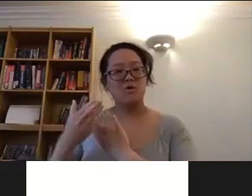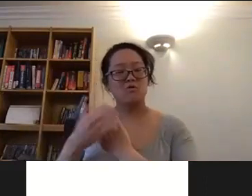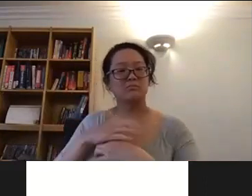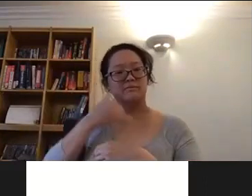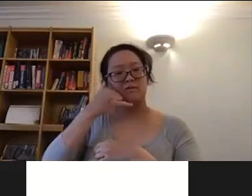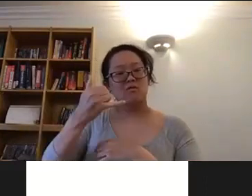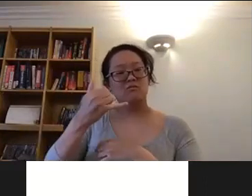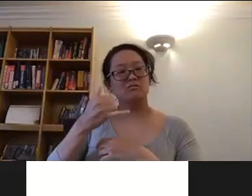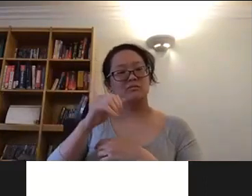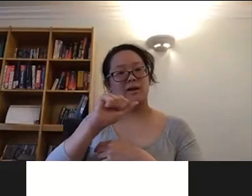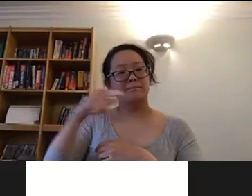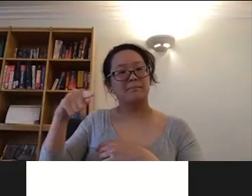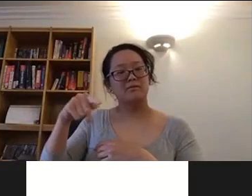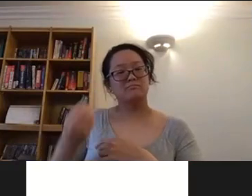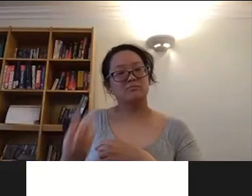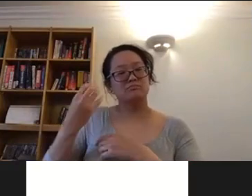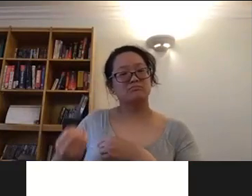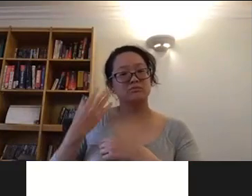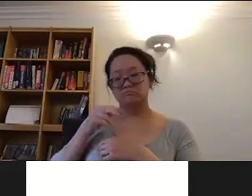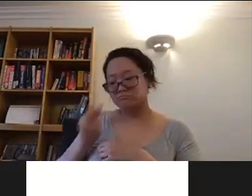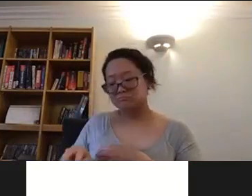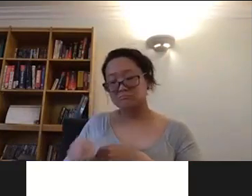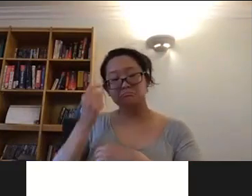needs to be sent out clearly and directly.